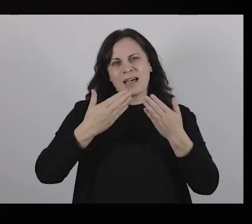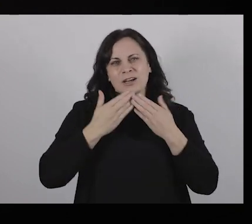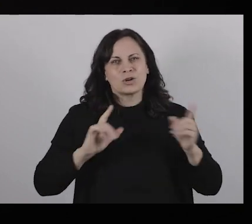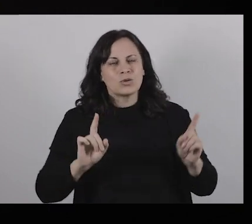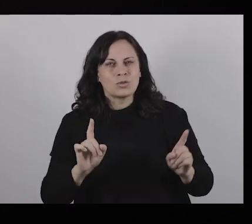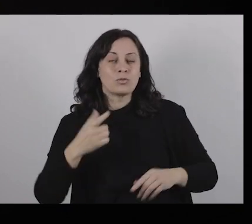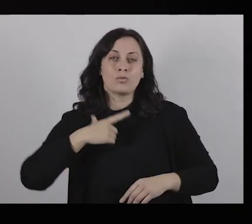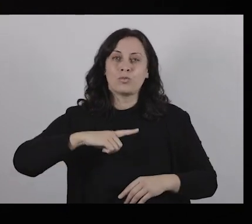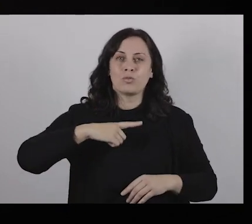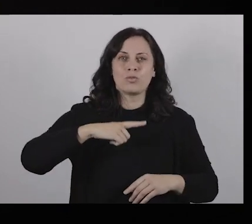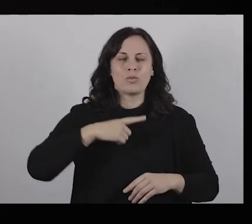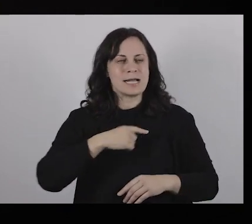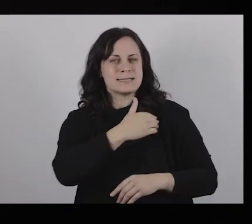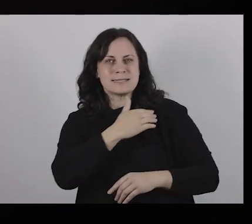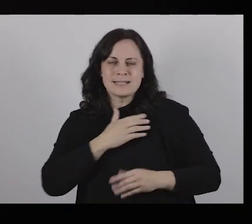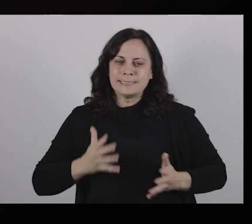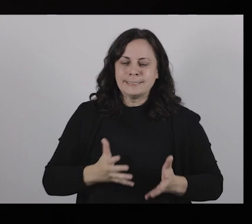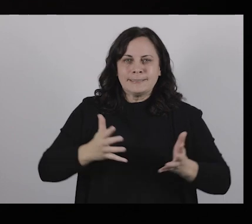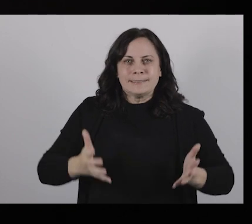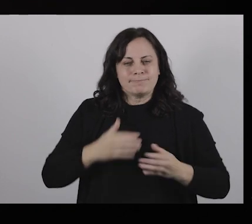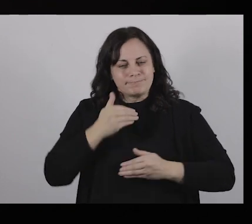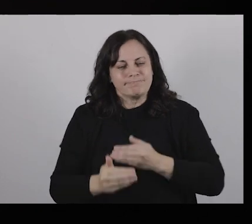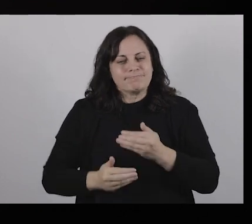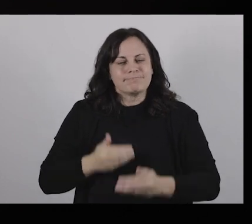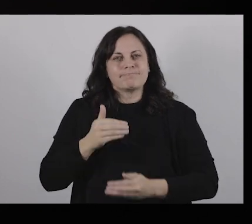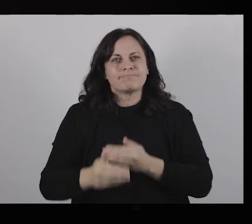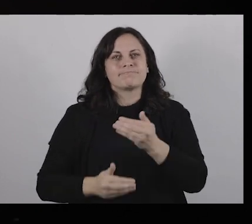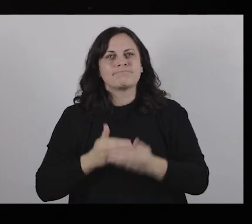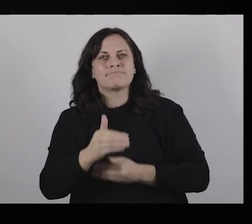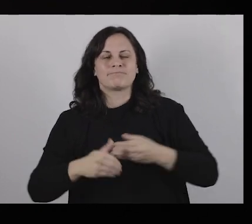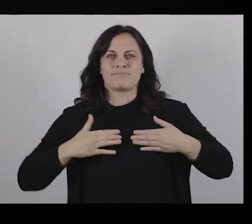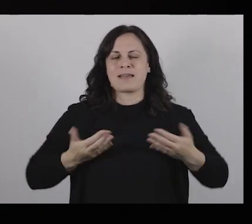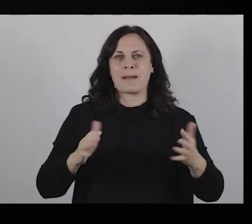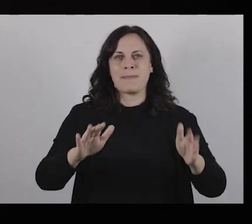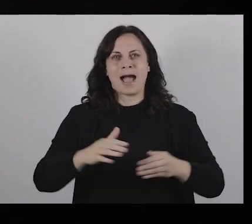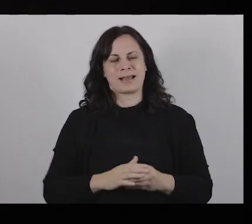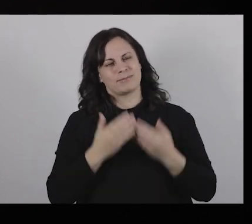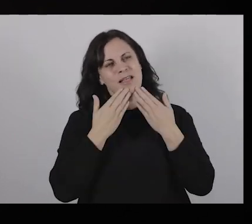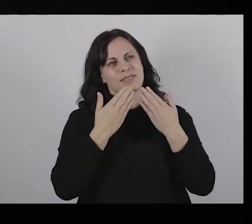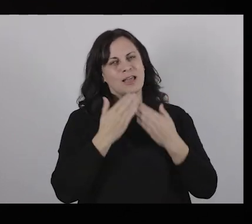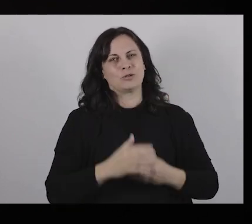keeping on me and pushing me to carry on with the art of Rēhia and Tānerore.